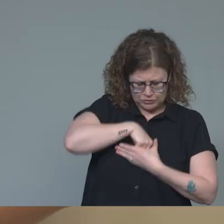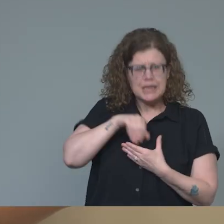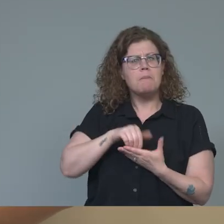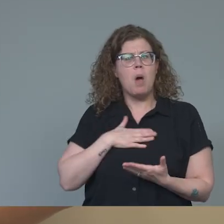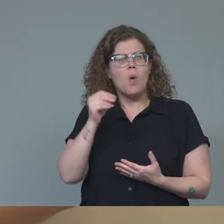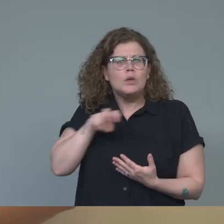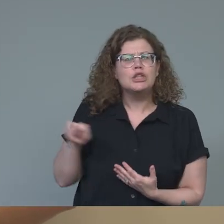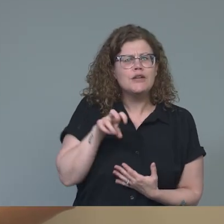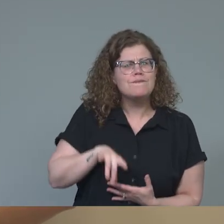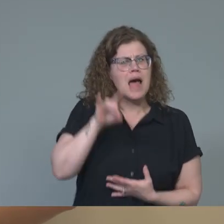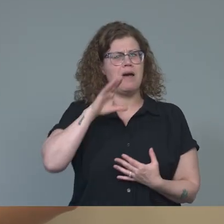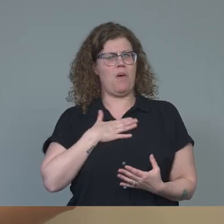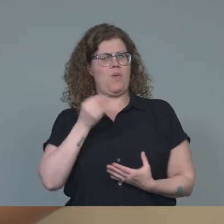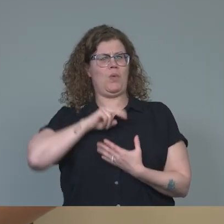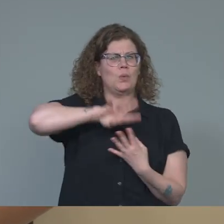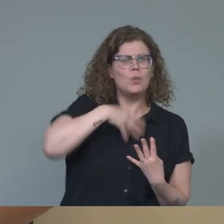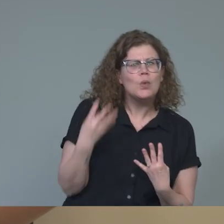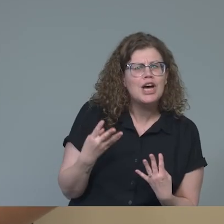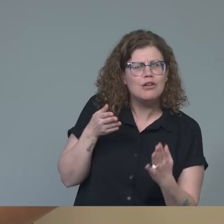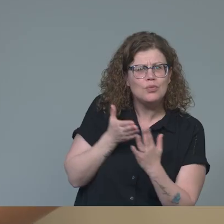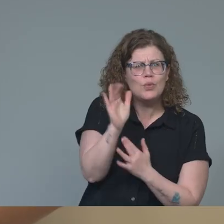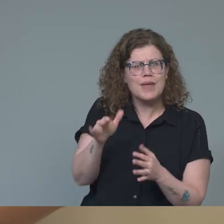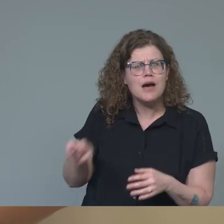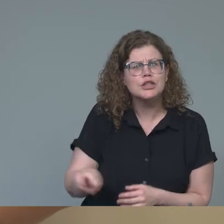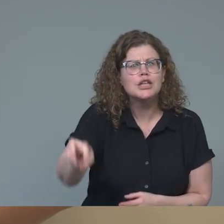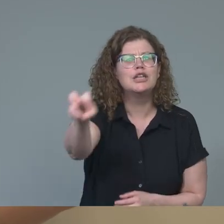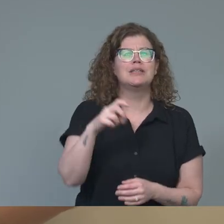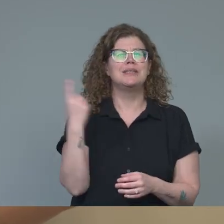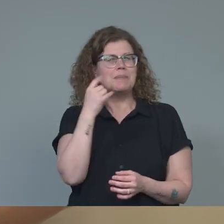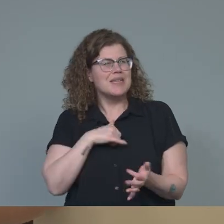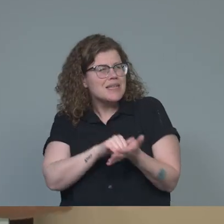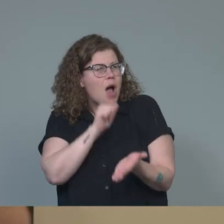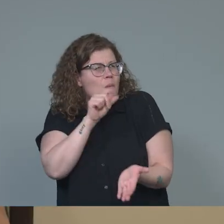when other people pointed out the like queerness of it that that like synced up with like my own